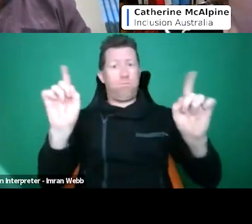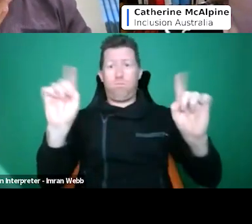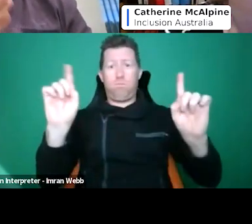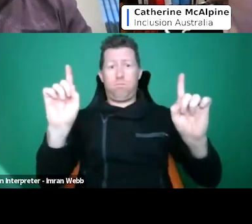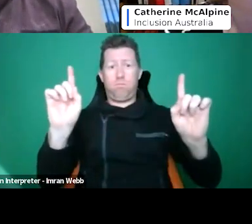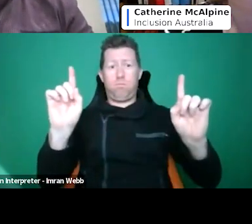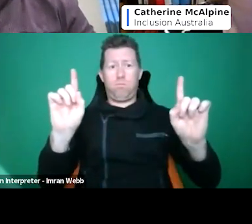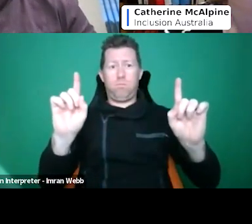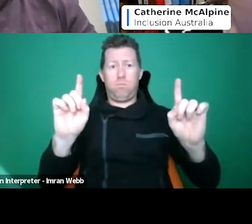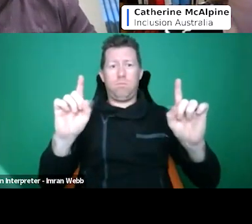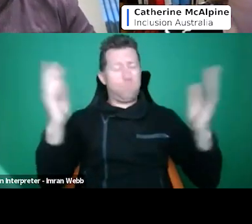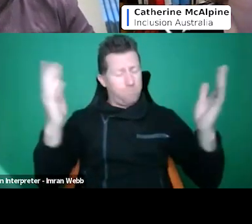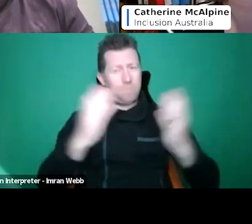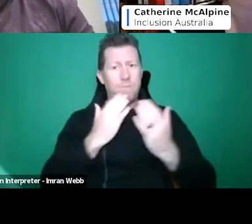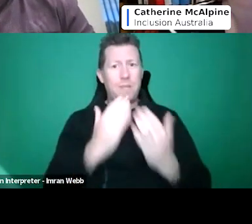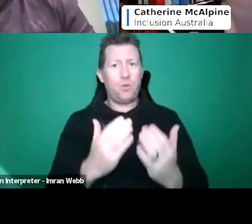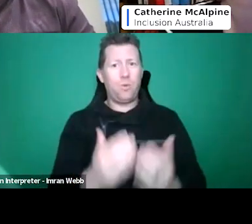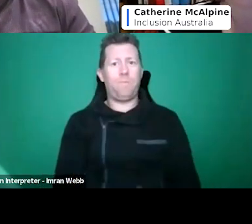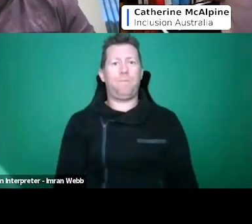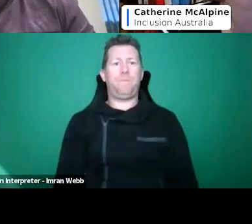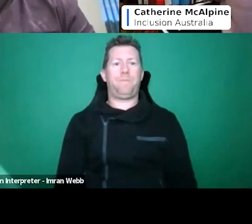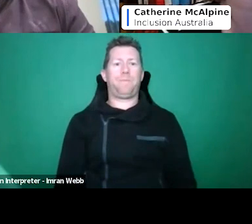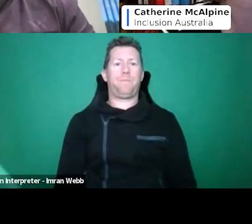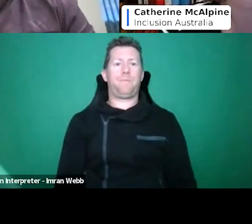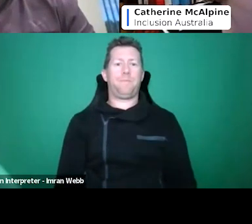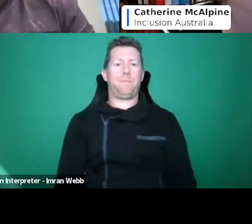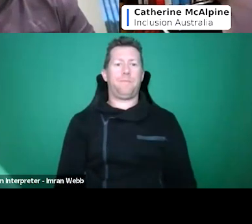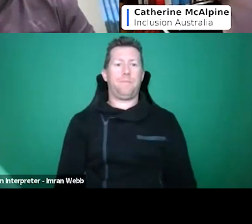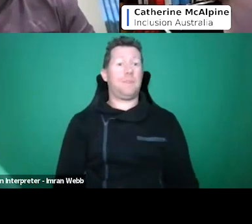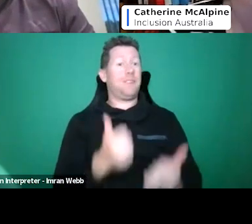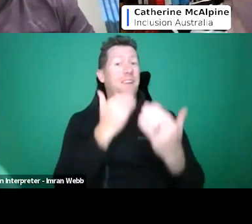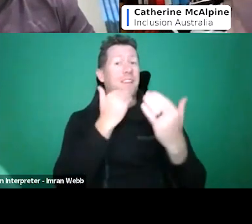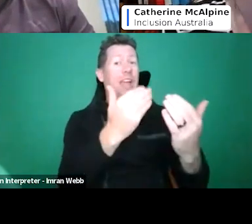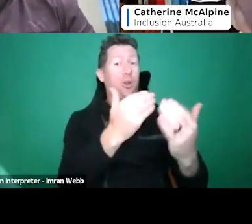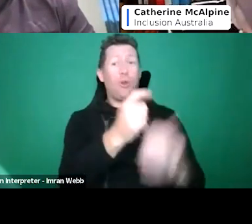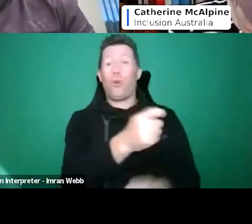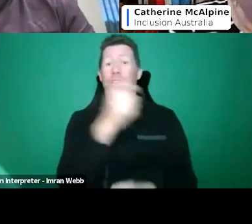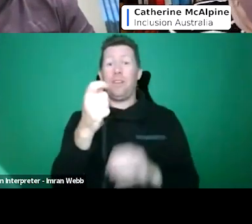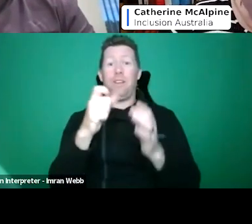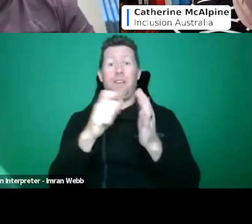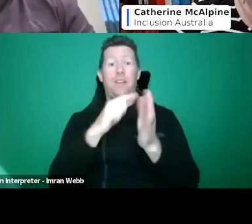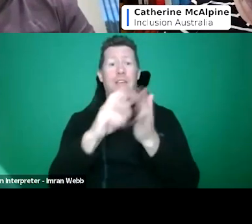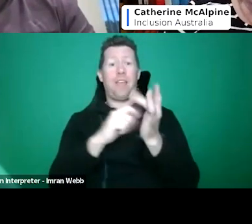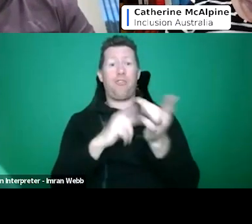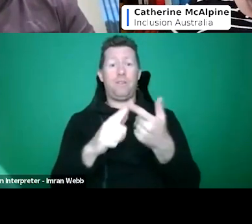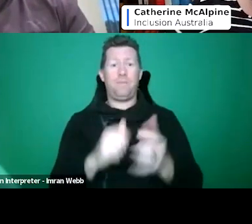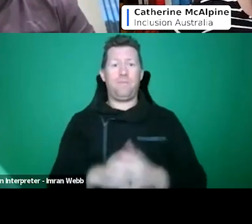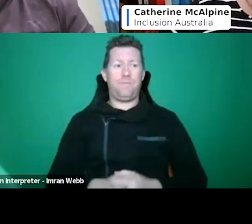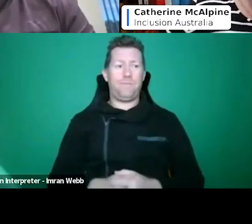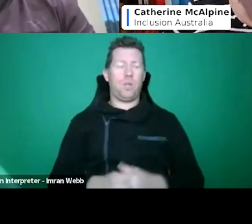Nyaanyibu. Take care. Thank you. Dr. Avery. Catherine. Oh, how do I follow that?